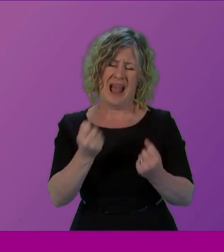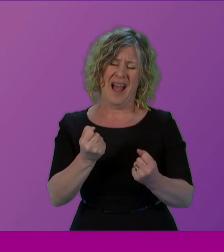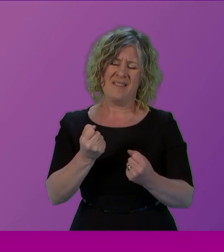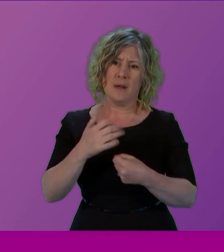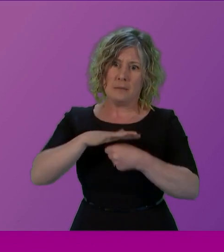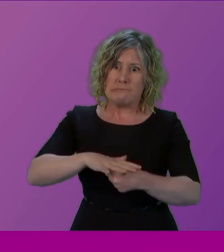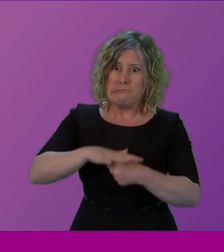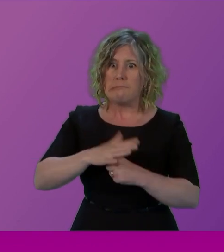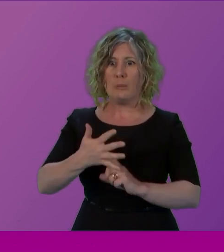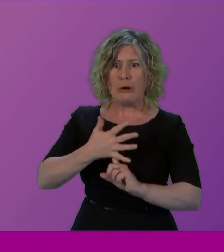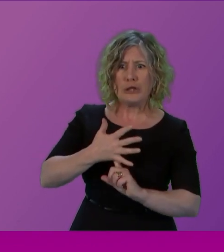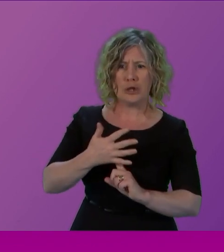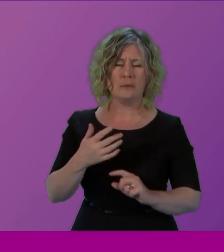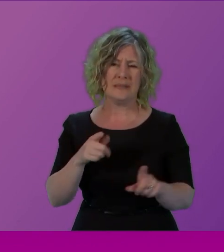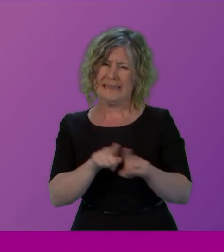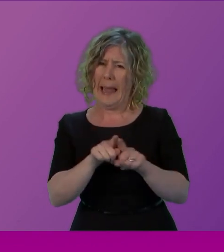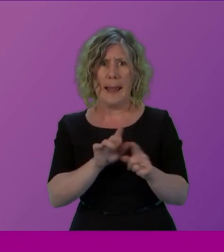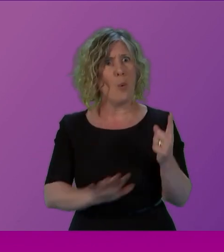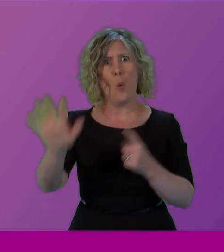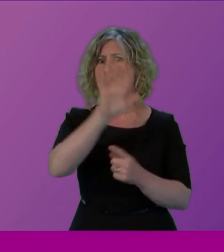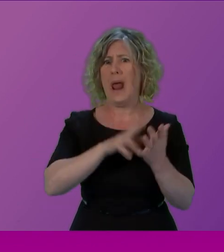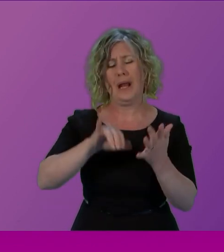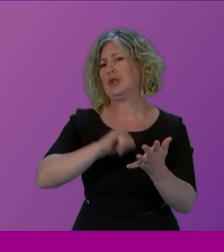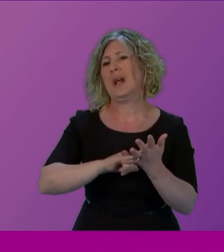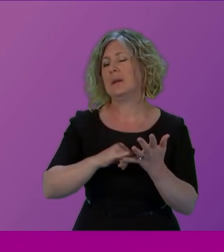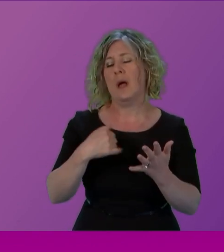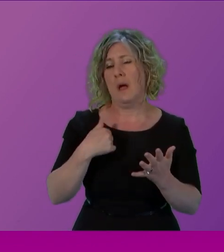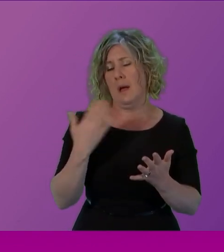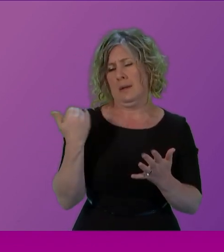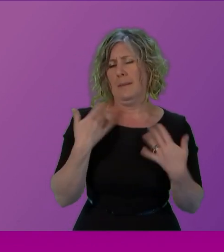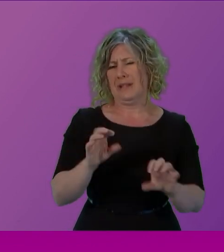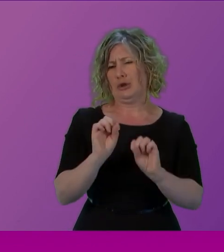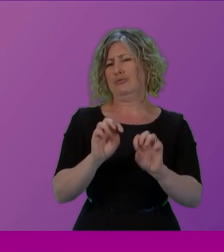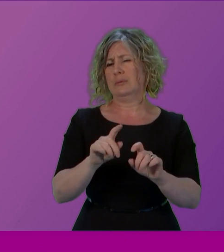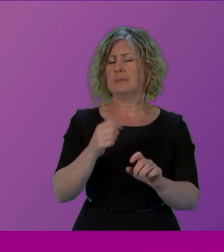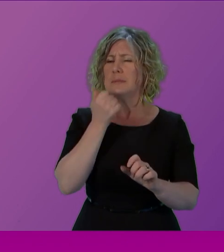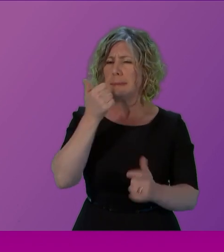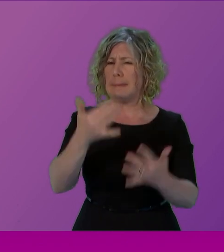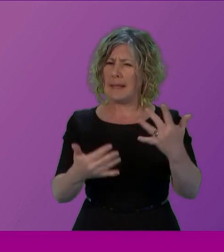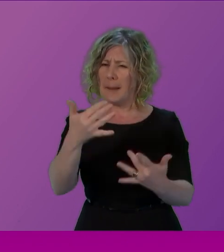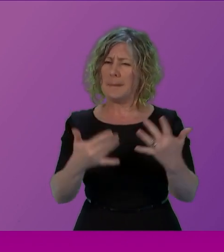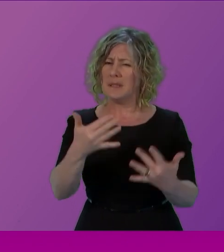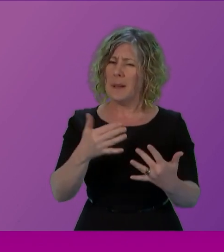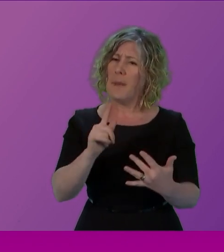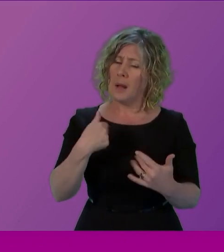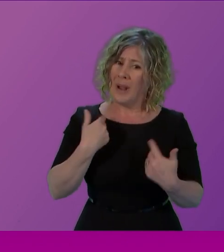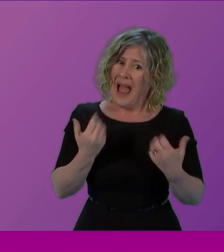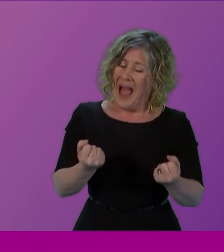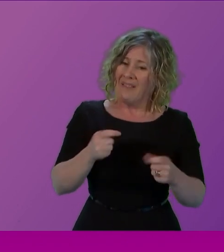I will not repeat the statistics that I gave in my first answer, but we have worked to incentivise NHS dentistry.